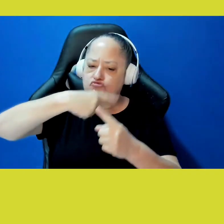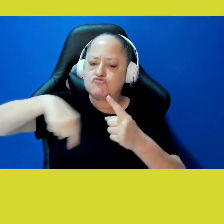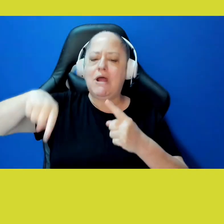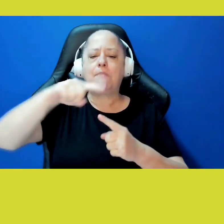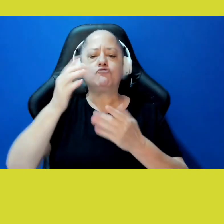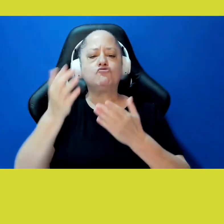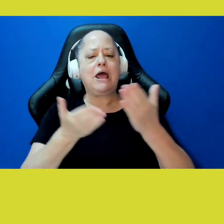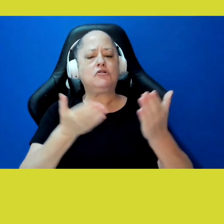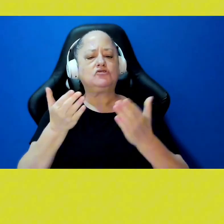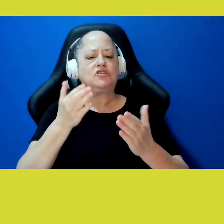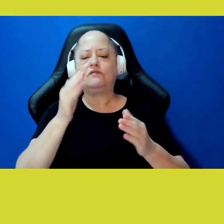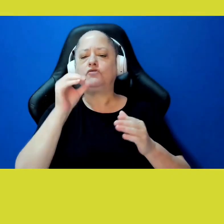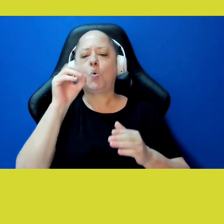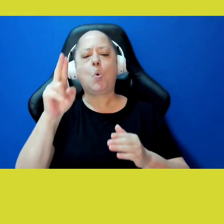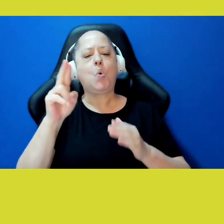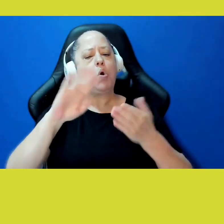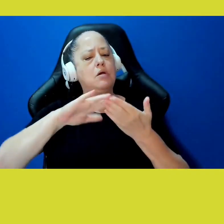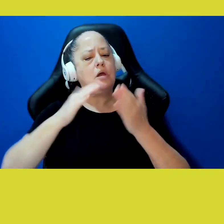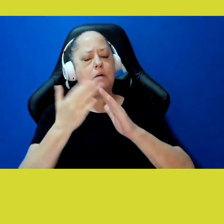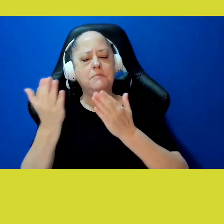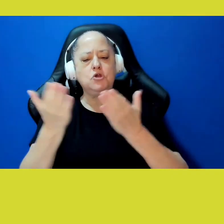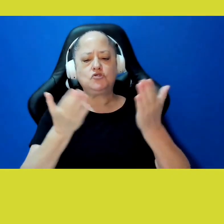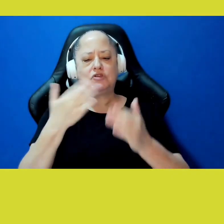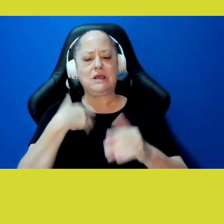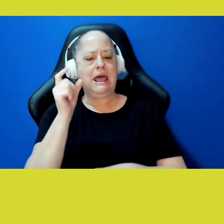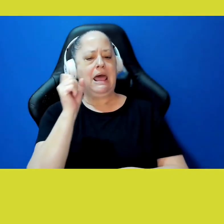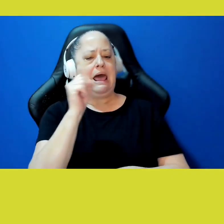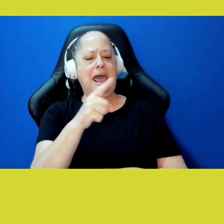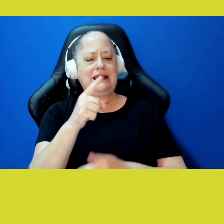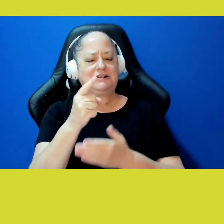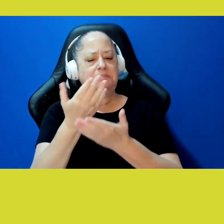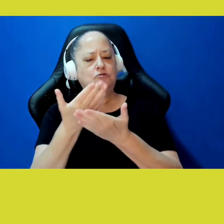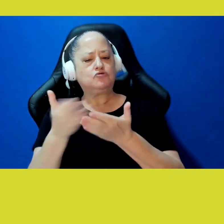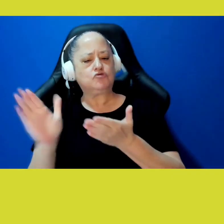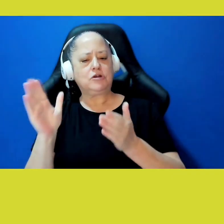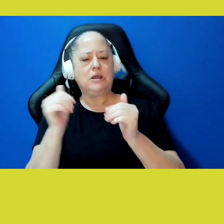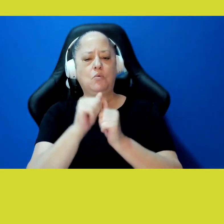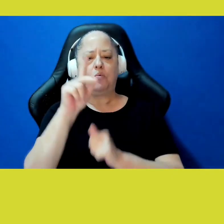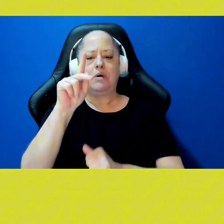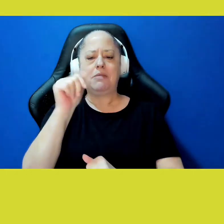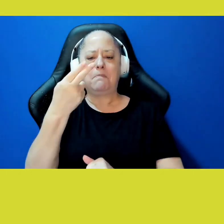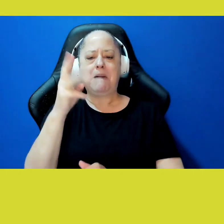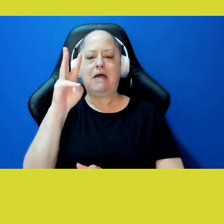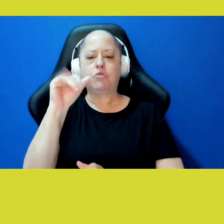support. So eventually I asked to be terminated with pathways to housing but that was only when I was absolutely